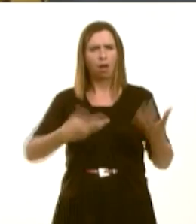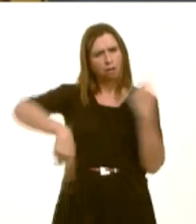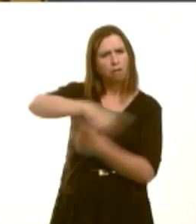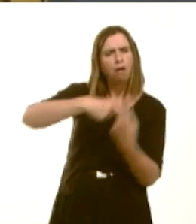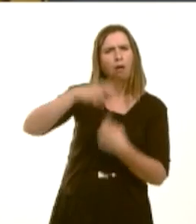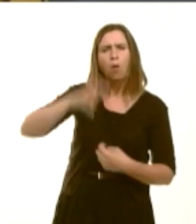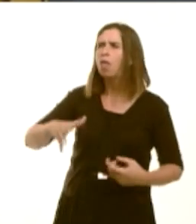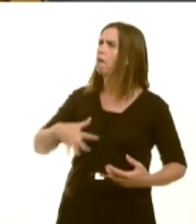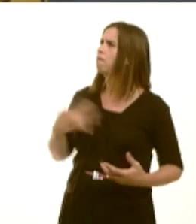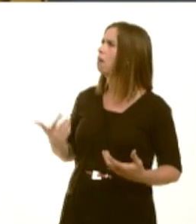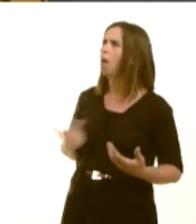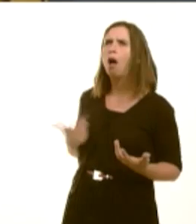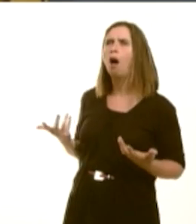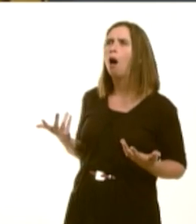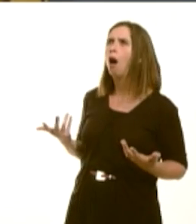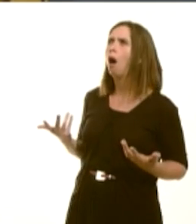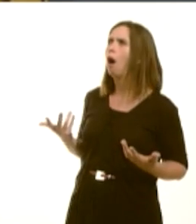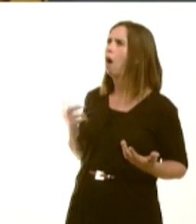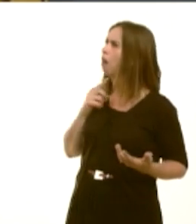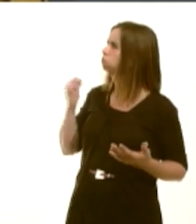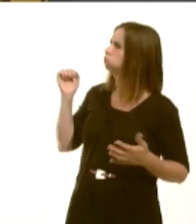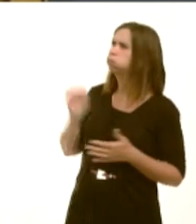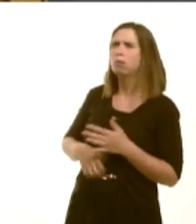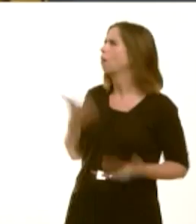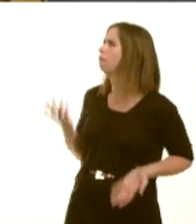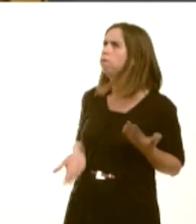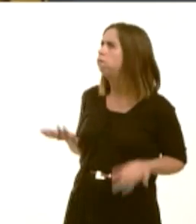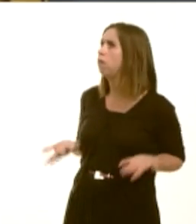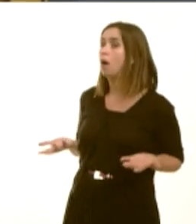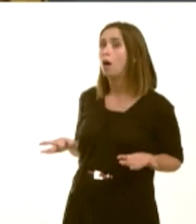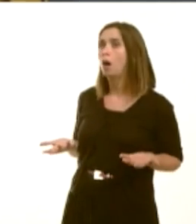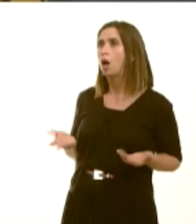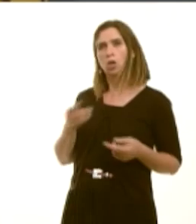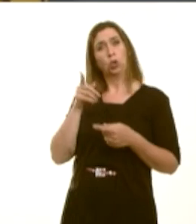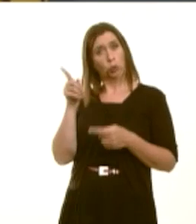losing out. How can you reassure those patients in Wales, and what is your message to those